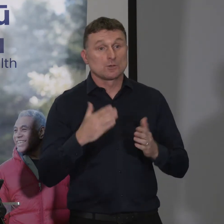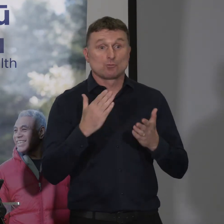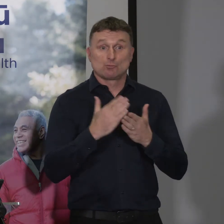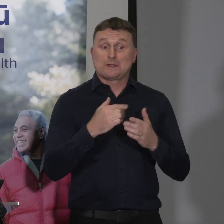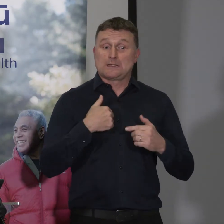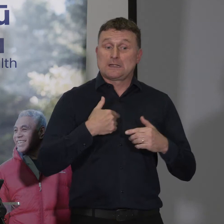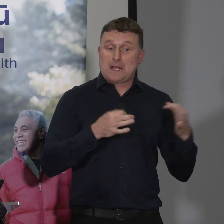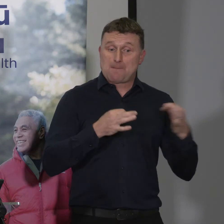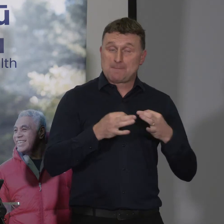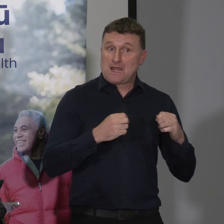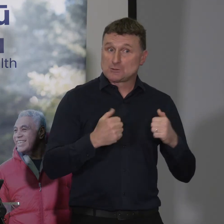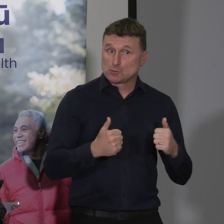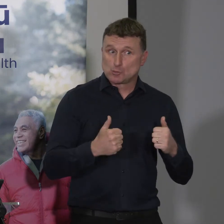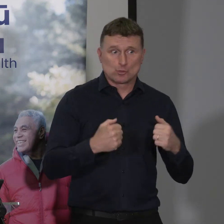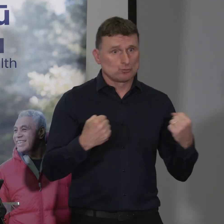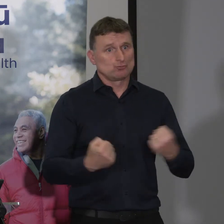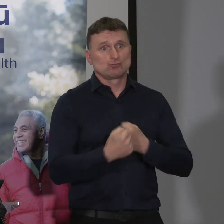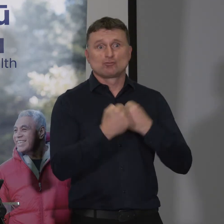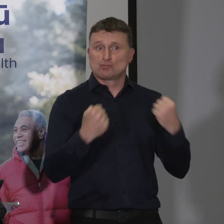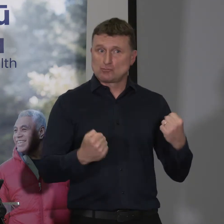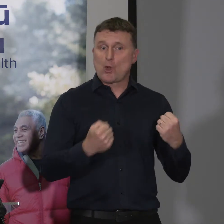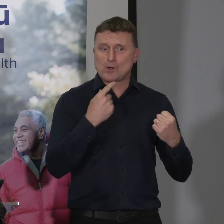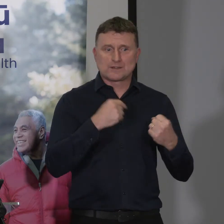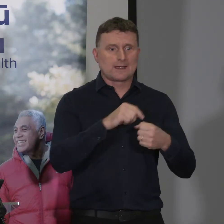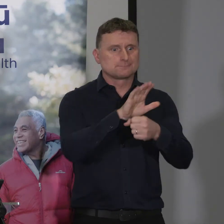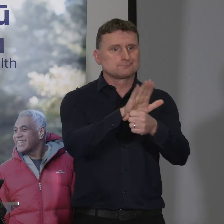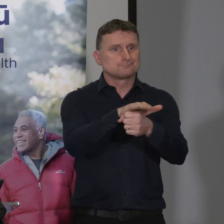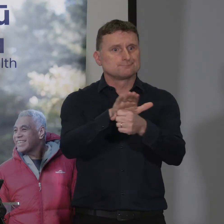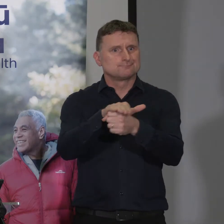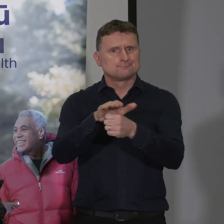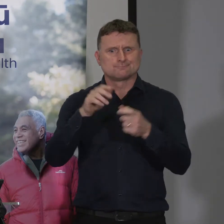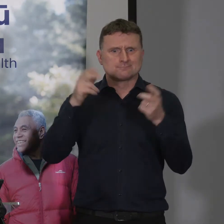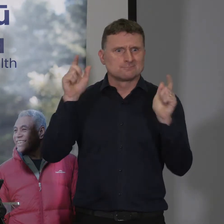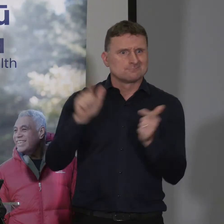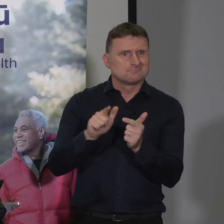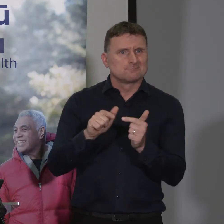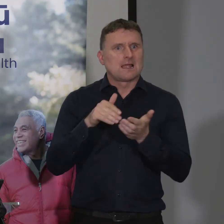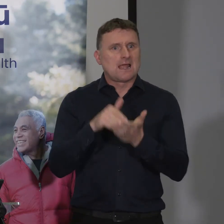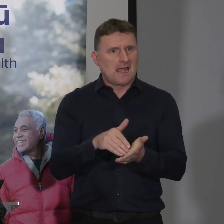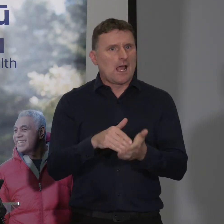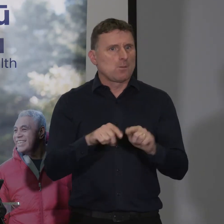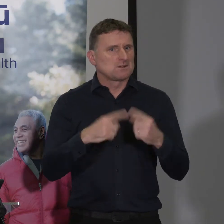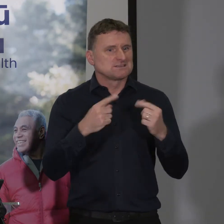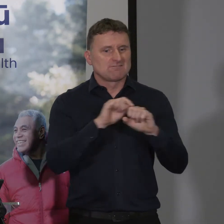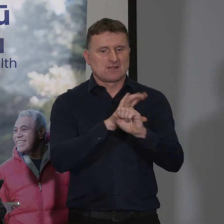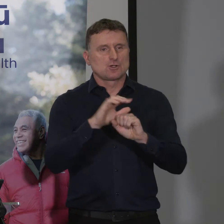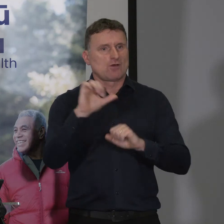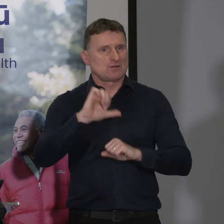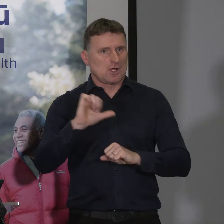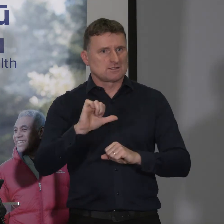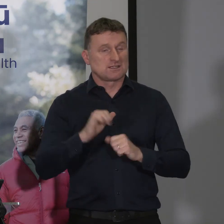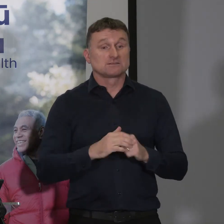remain in a strong position to manage the impact of COVID-19 including emerging variance with a highly vaccinated